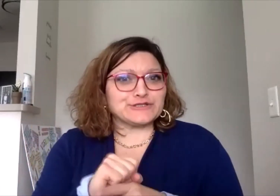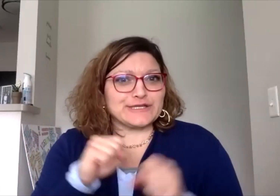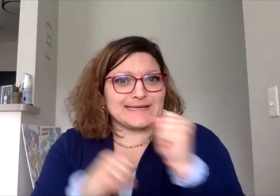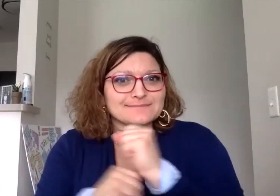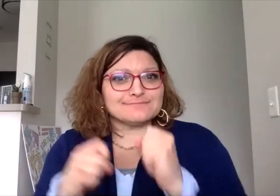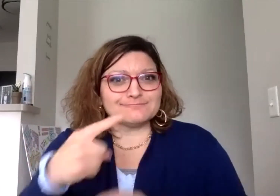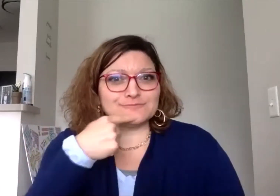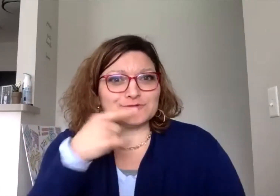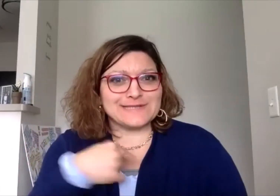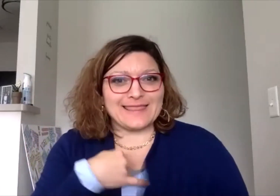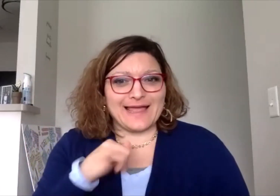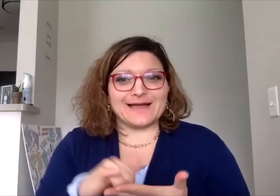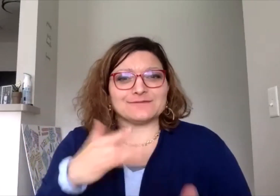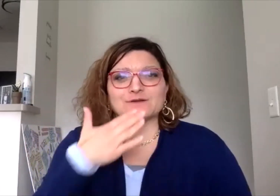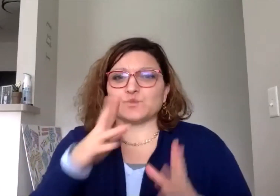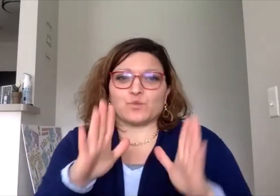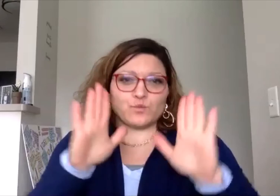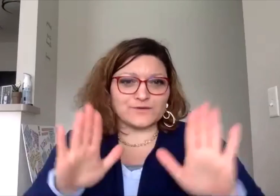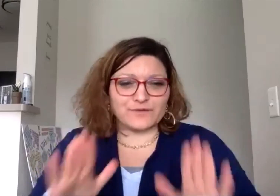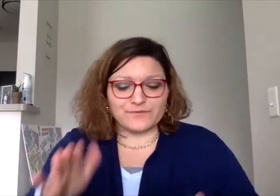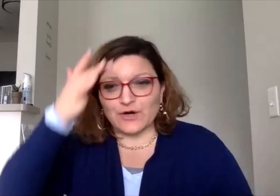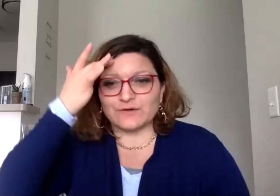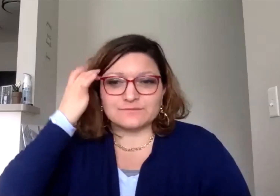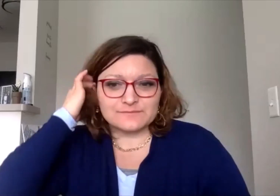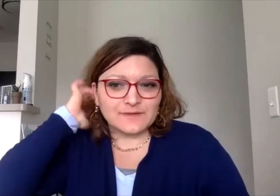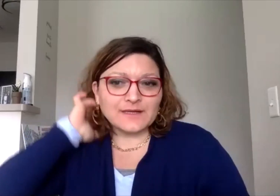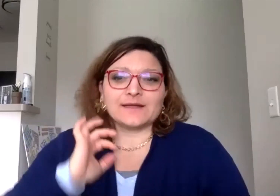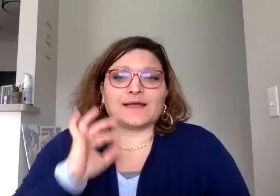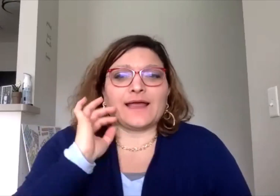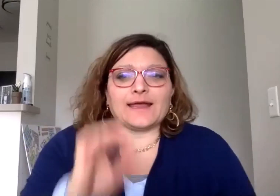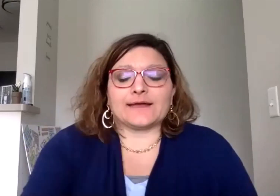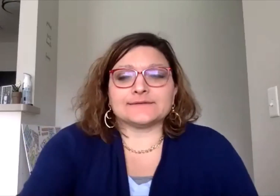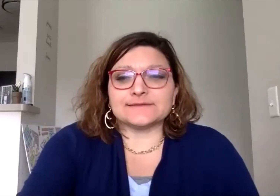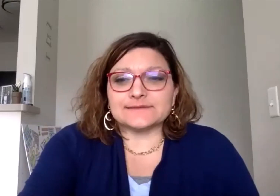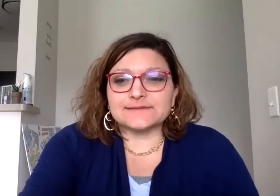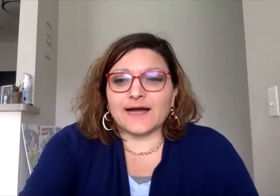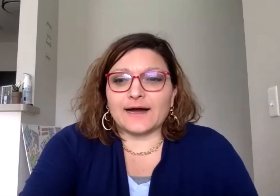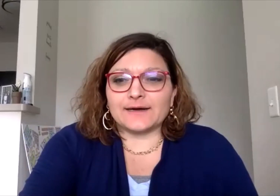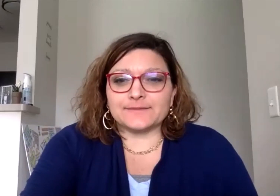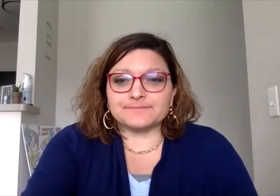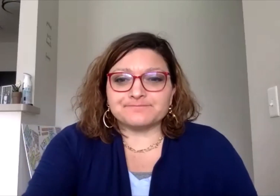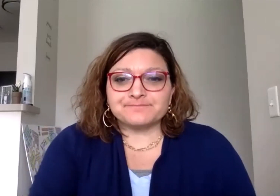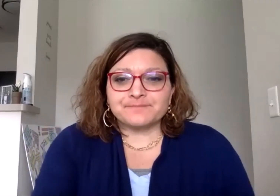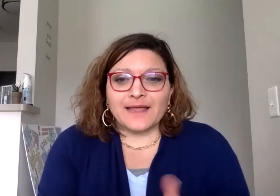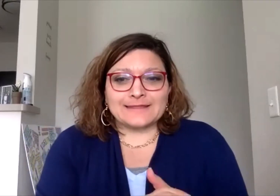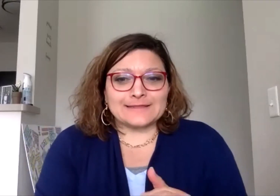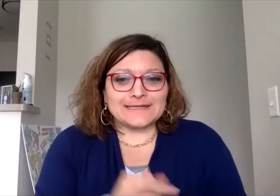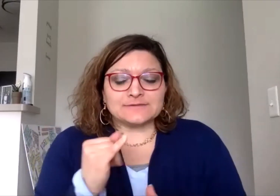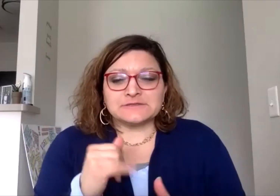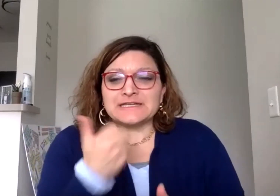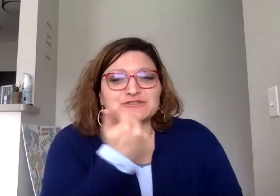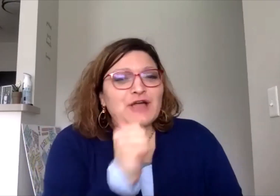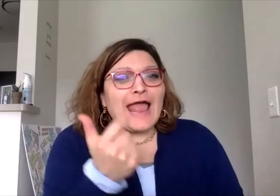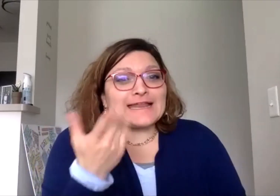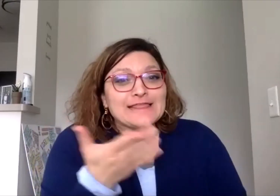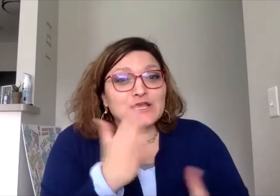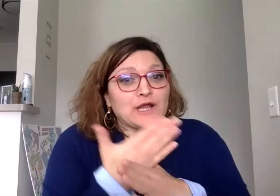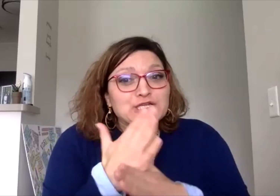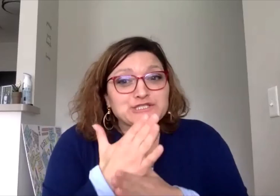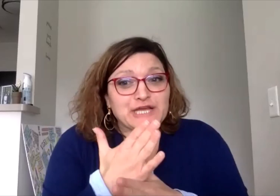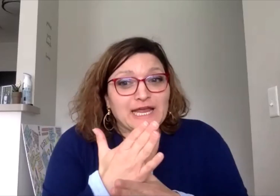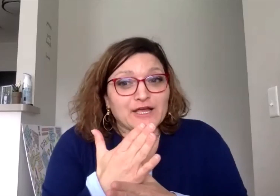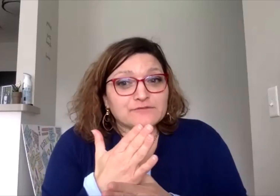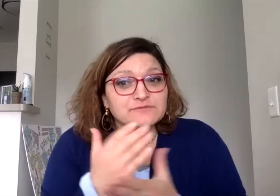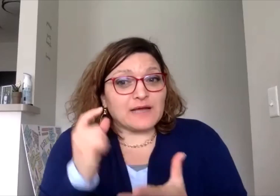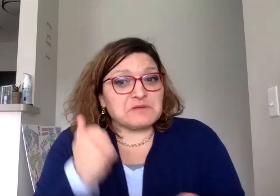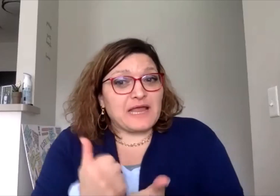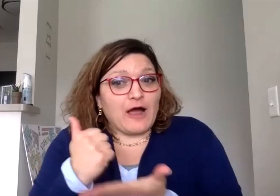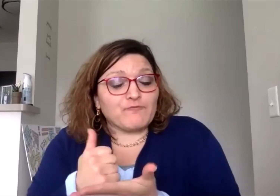strategy yes wonderful and um and is there anything you want to share that would be helpful